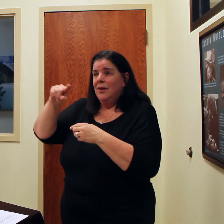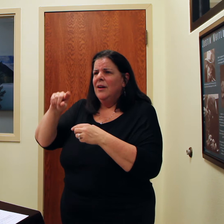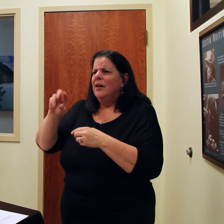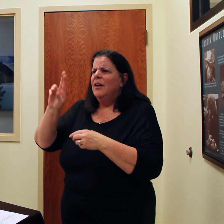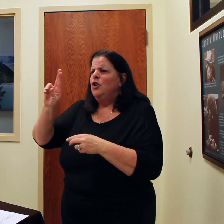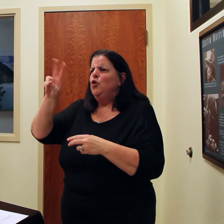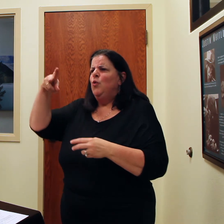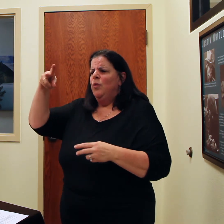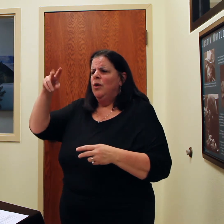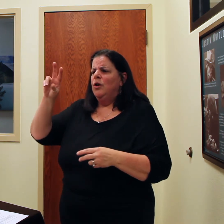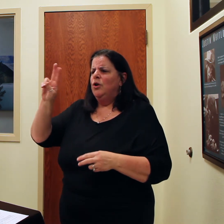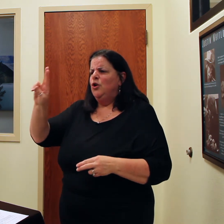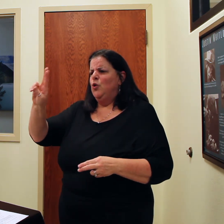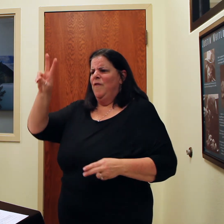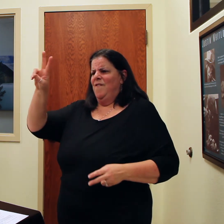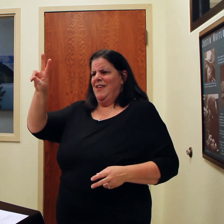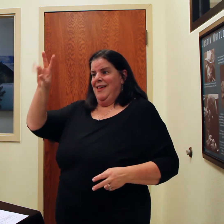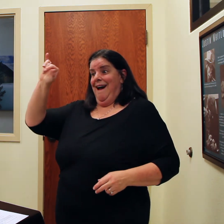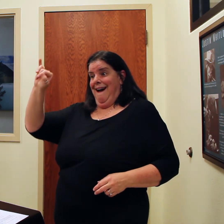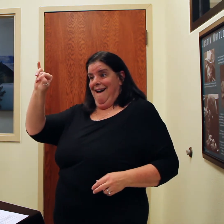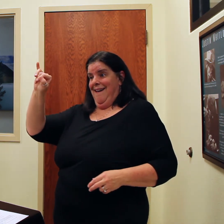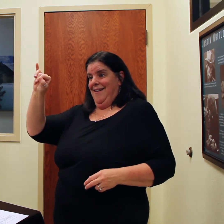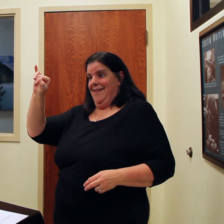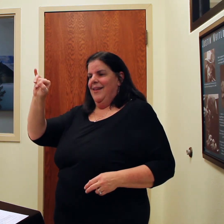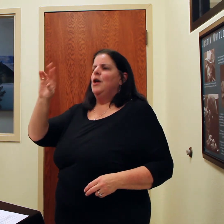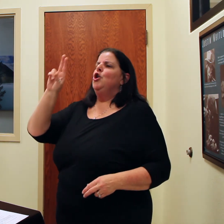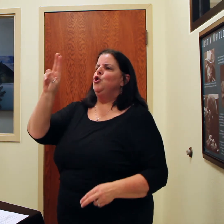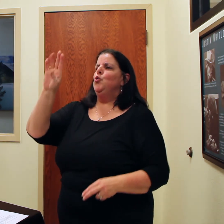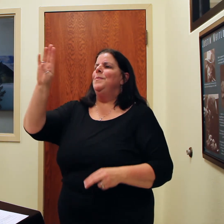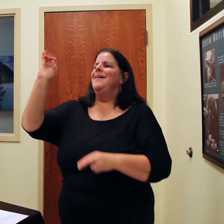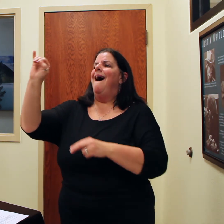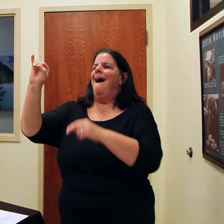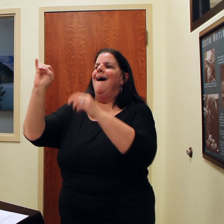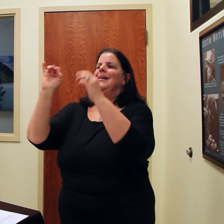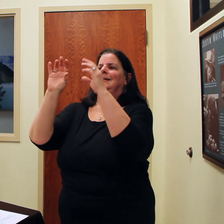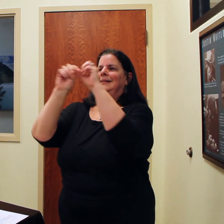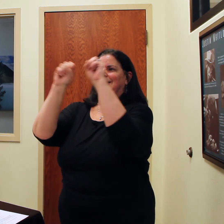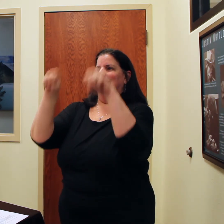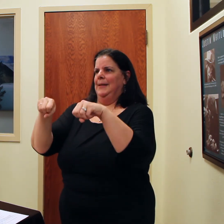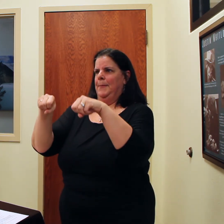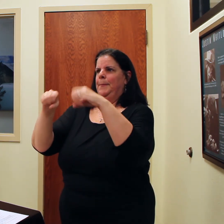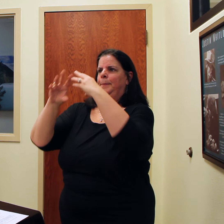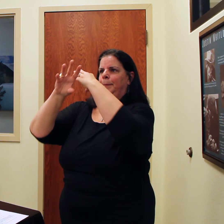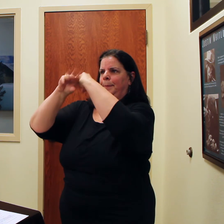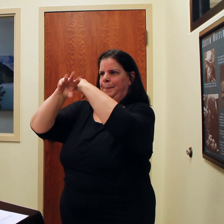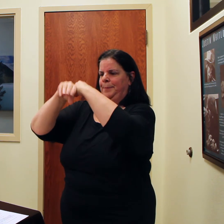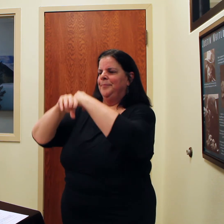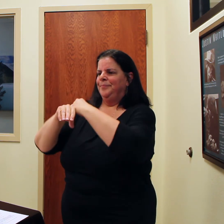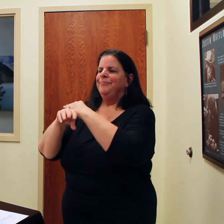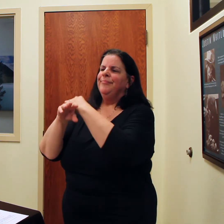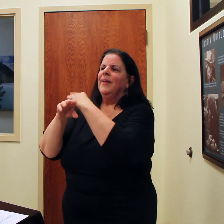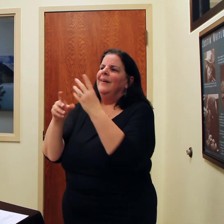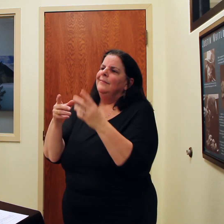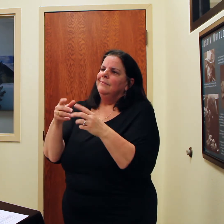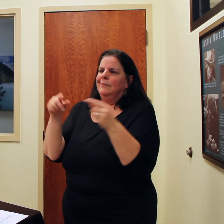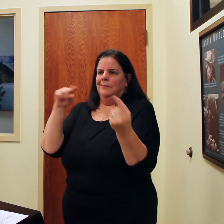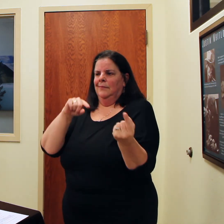UBI system? In other words, you can type and then the officer will be able to read, okay?